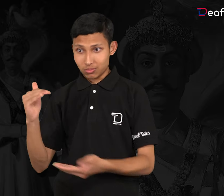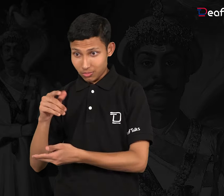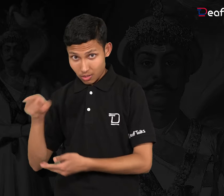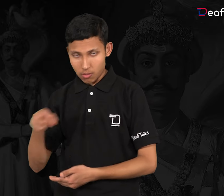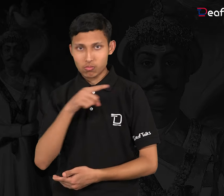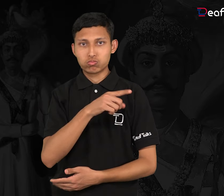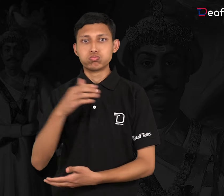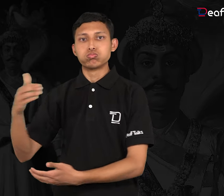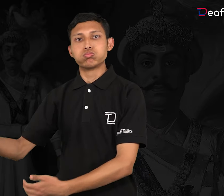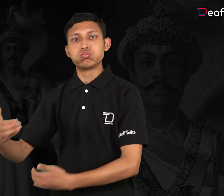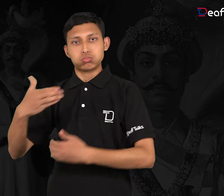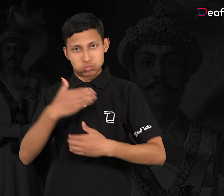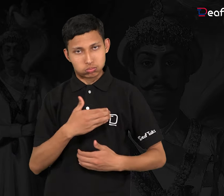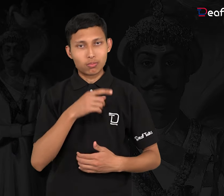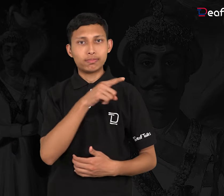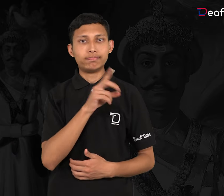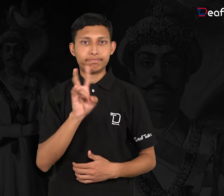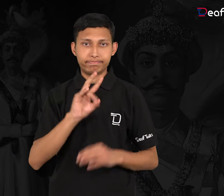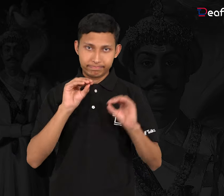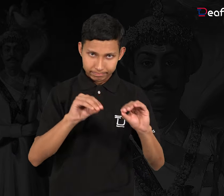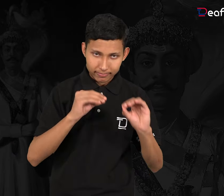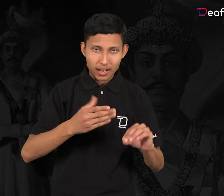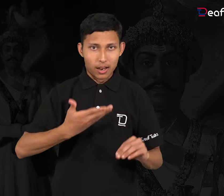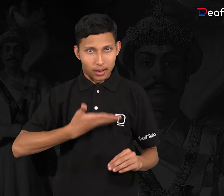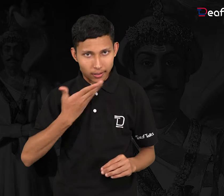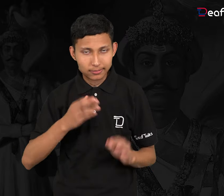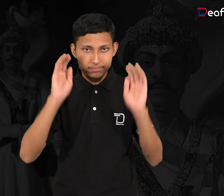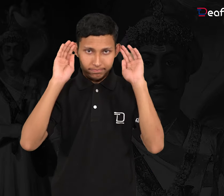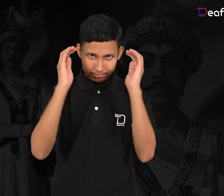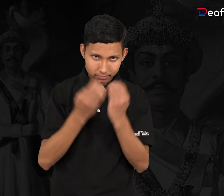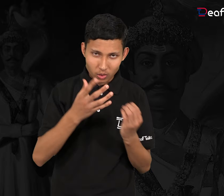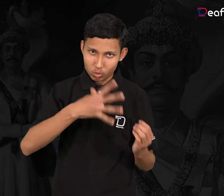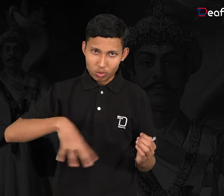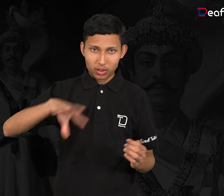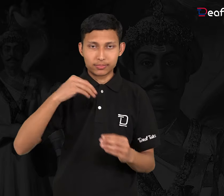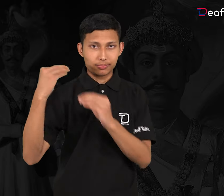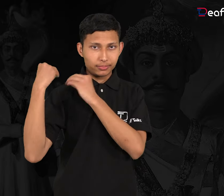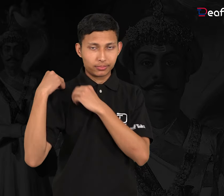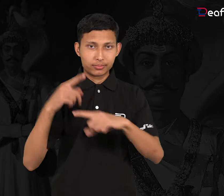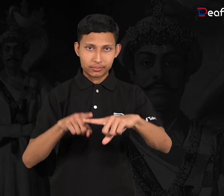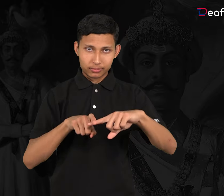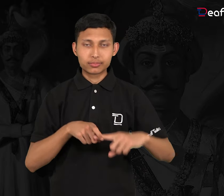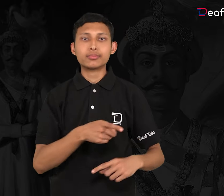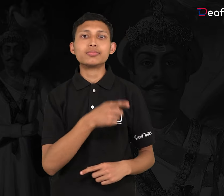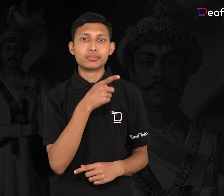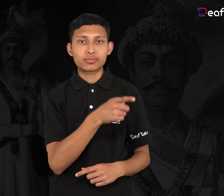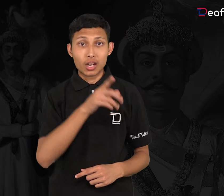The entire responsibility of his upbringing was also on the shoulders of Chandra Prabhavati.